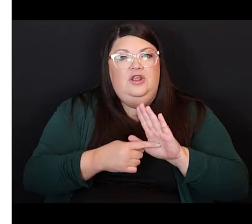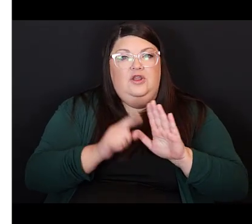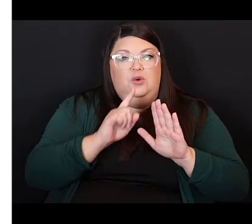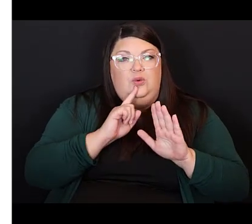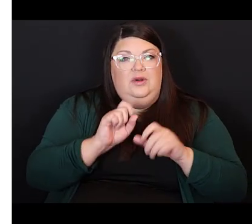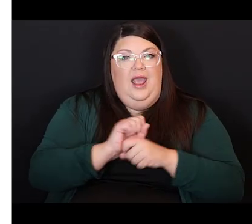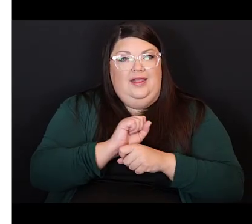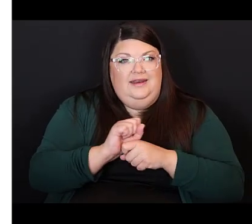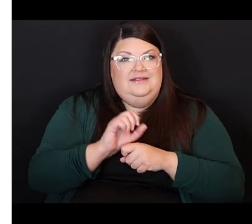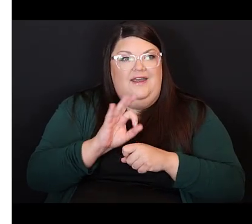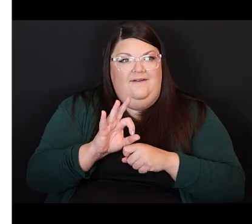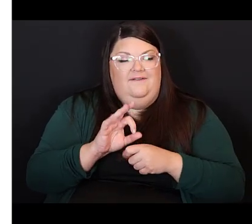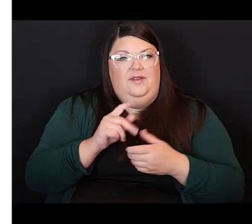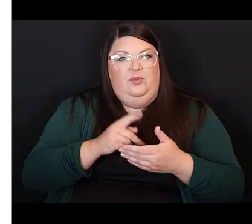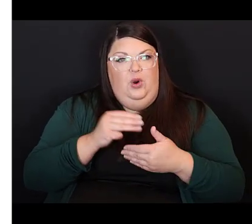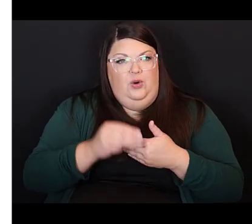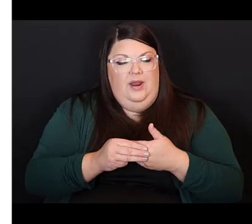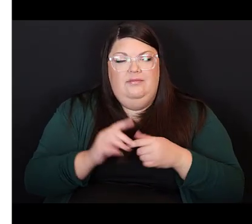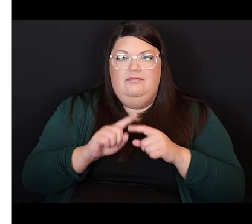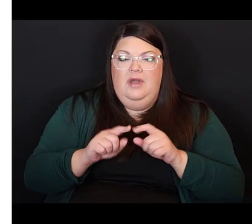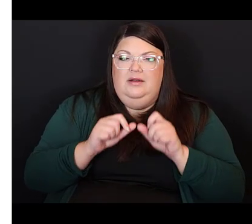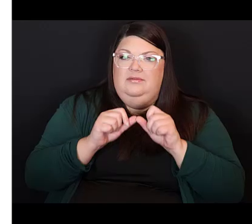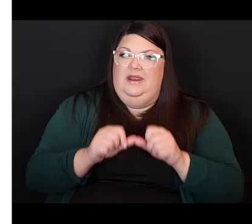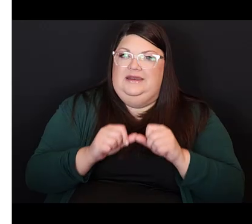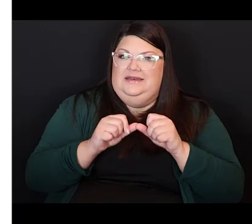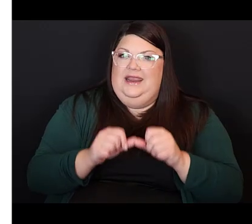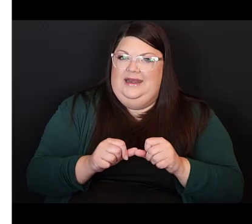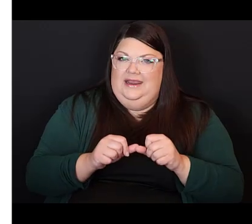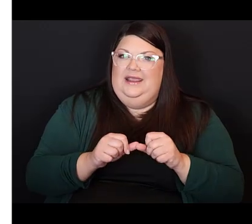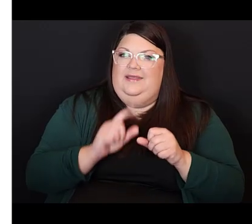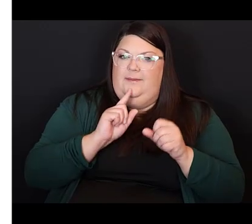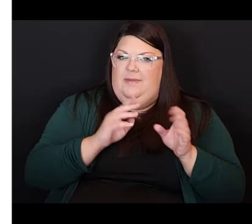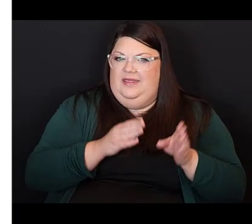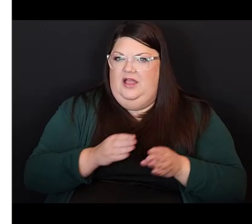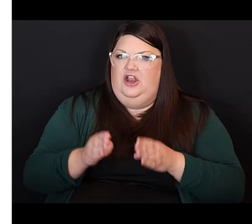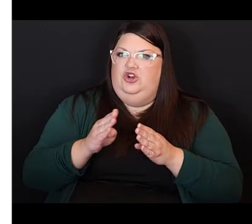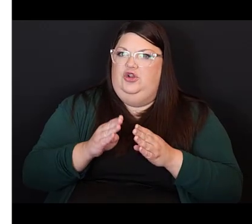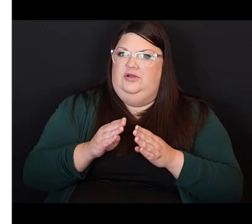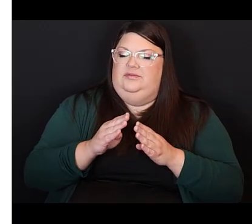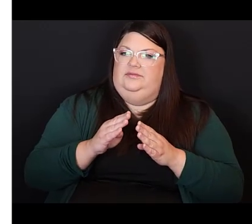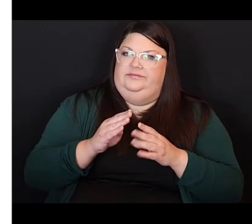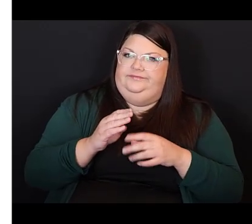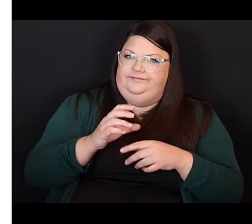of the program while maintaining methodological rigor. We work best when there’s a shared